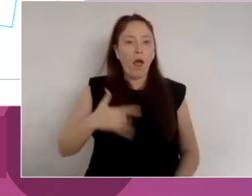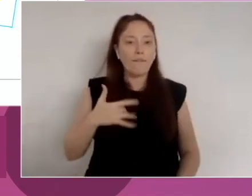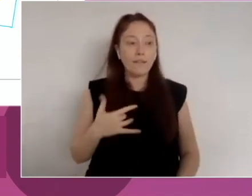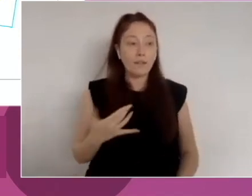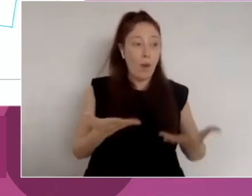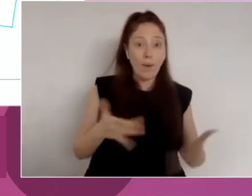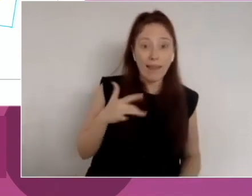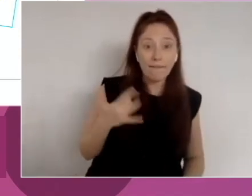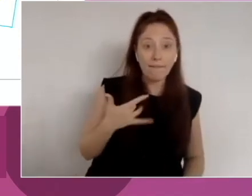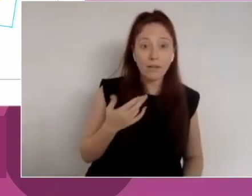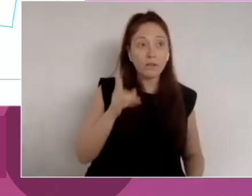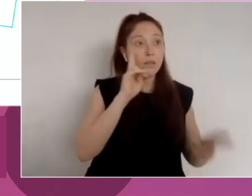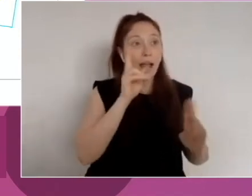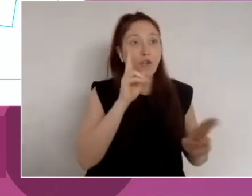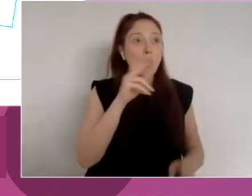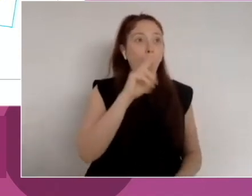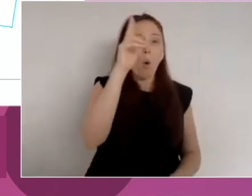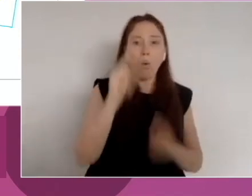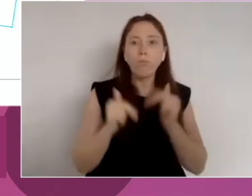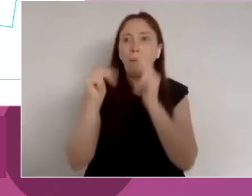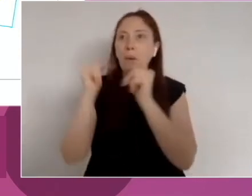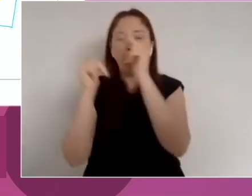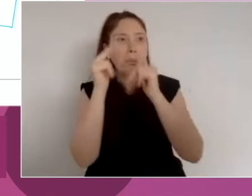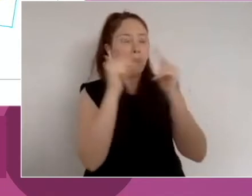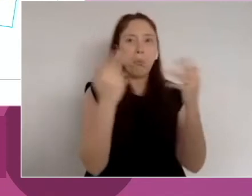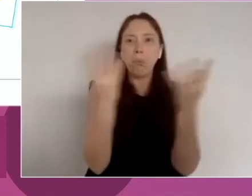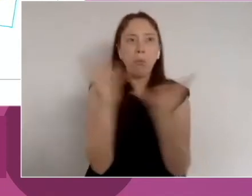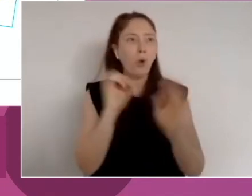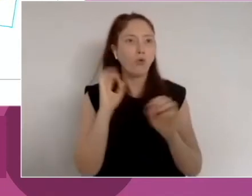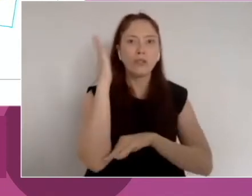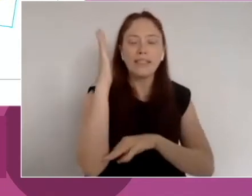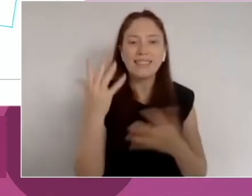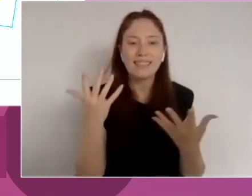environments? Built up environments? What's the impact of that on our ability to live a